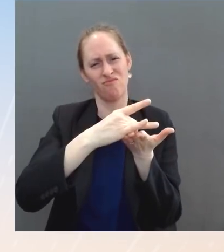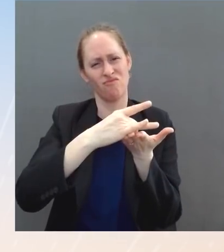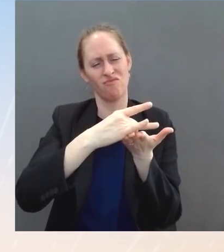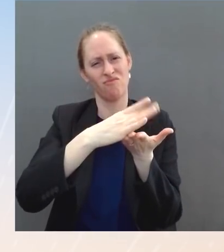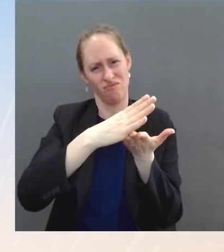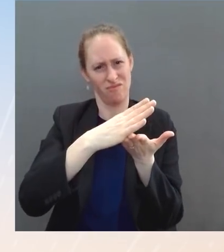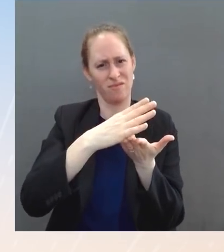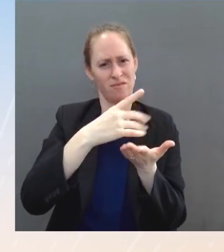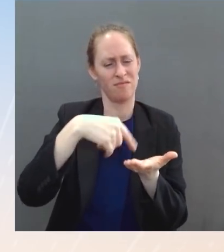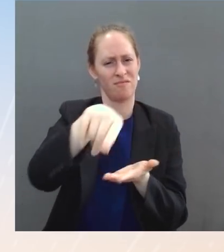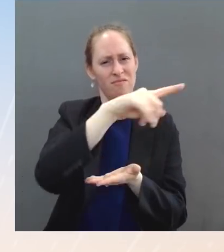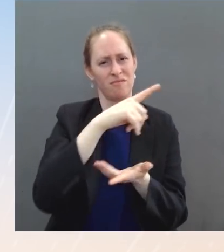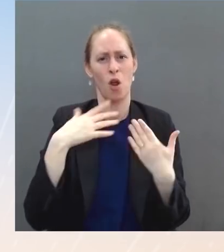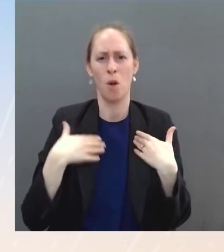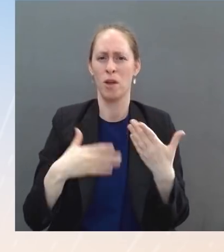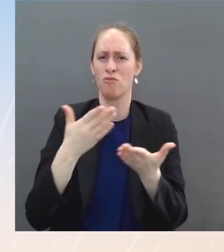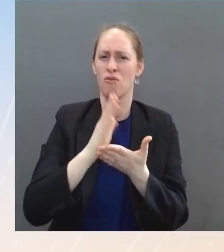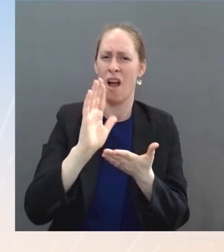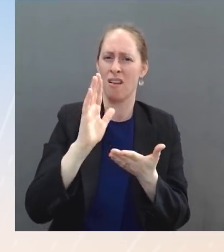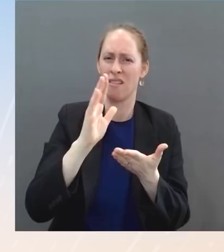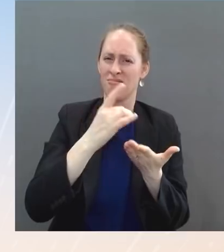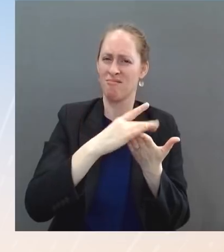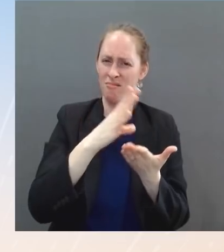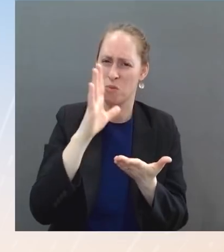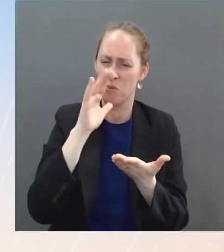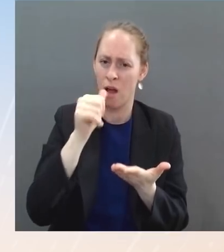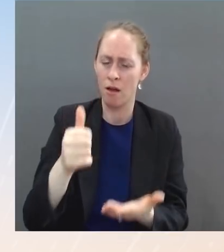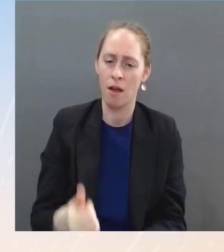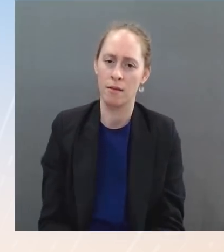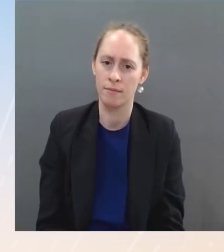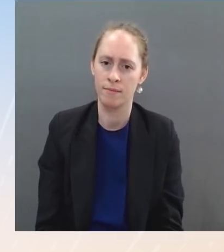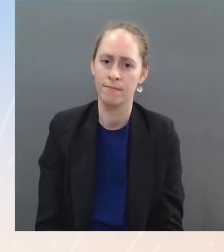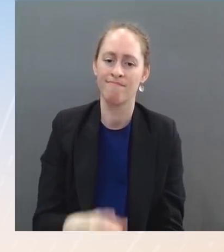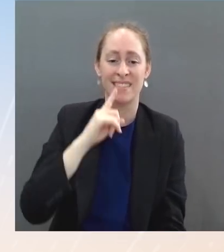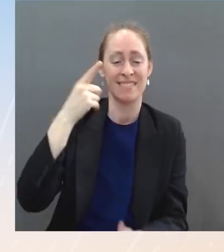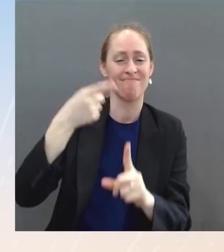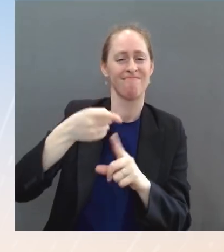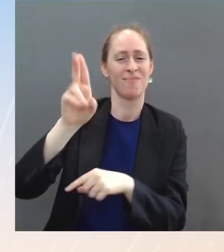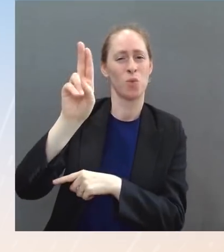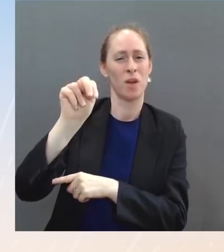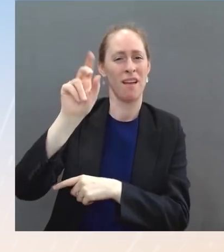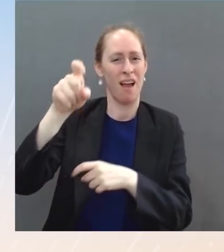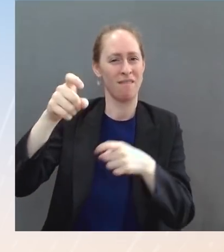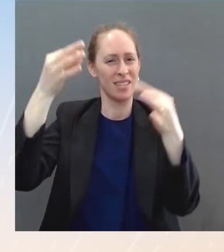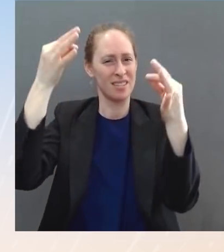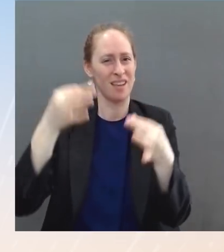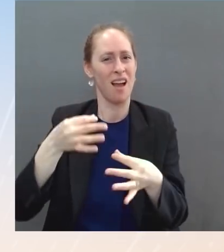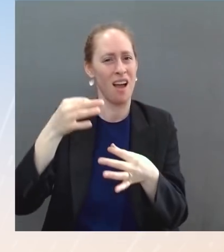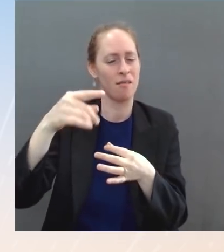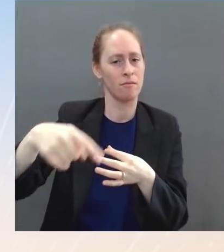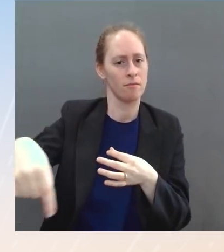on what specific steps, but obviously removing them would be the next appropriate step in the process. Go ahead.